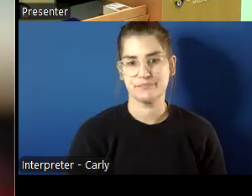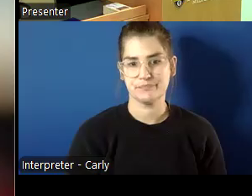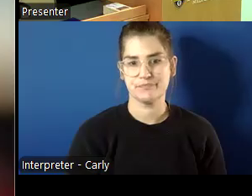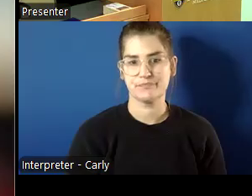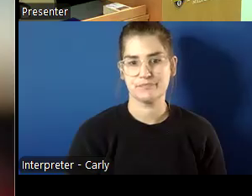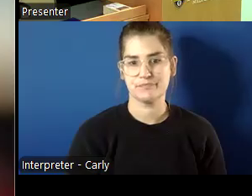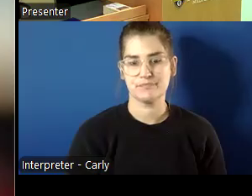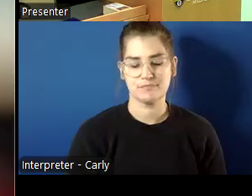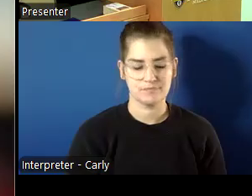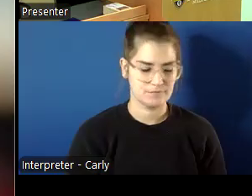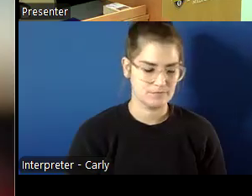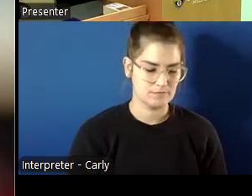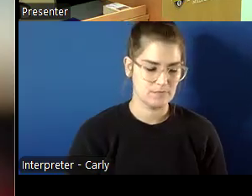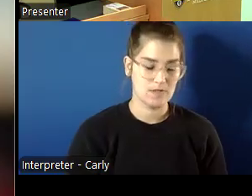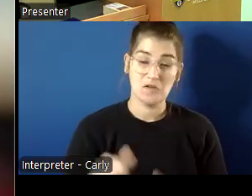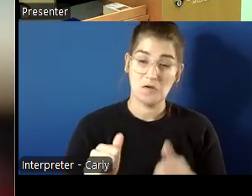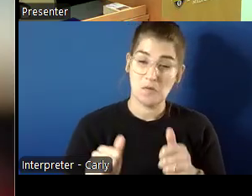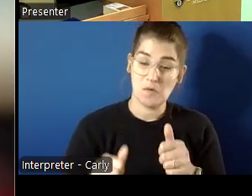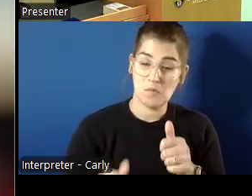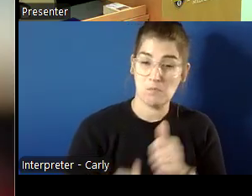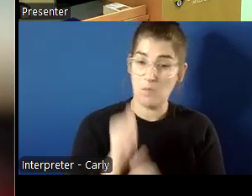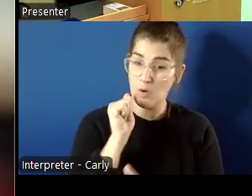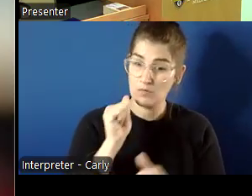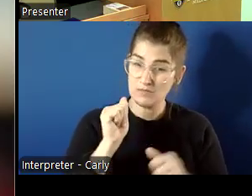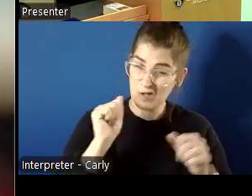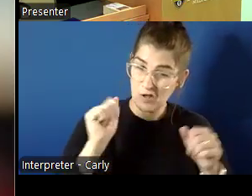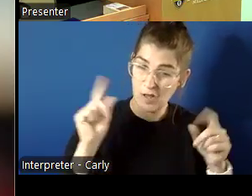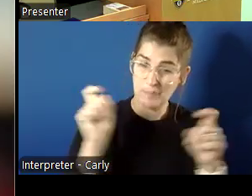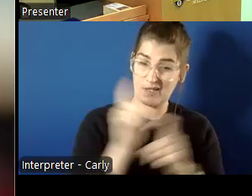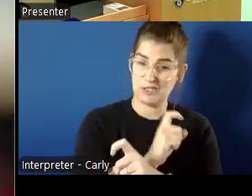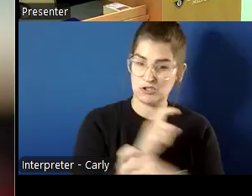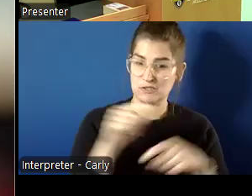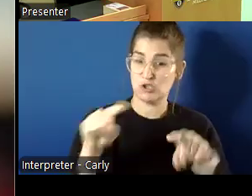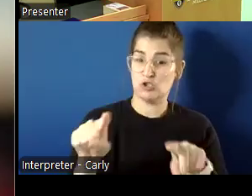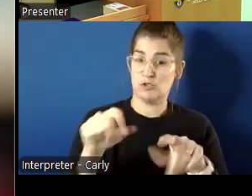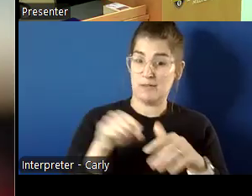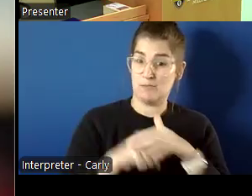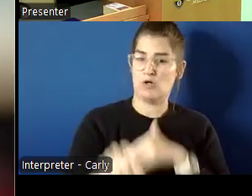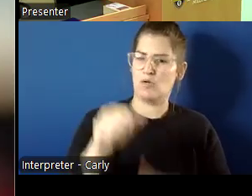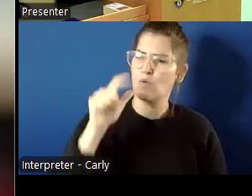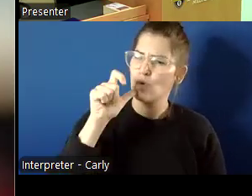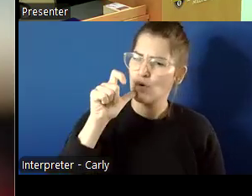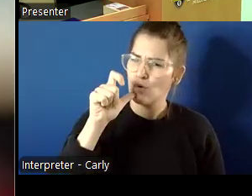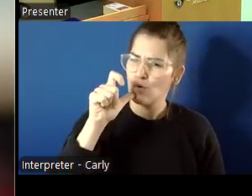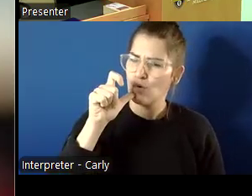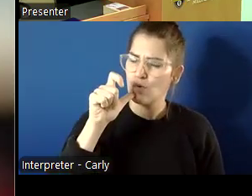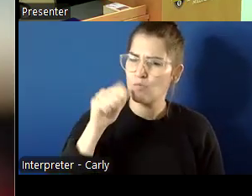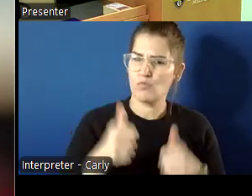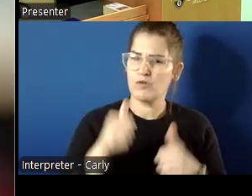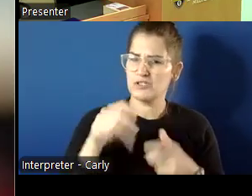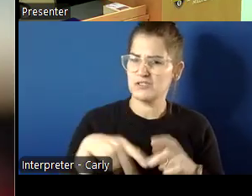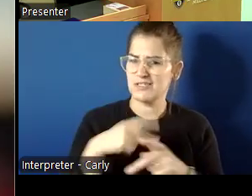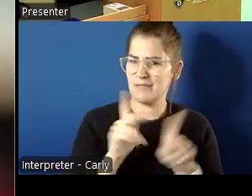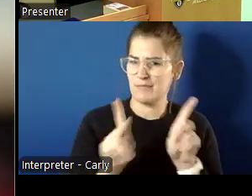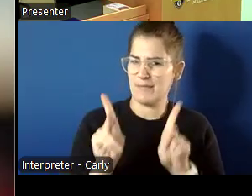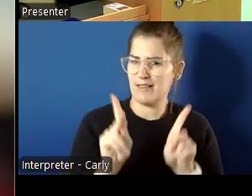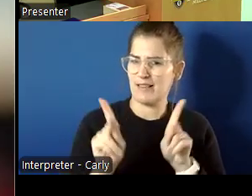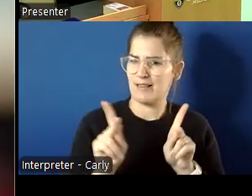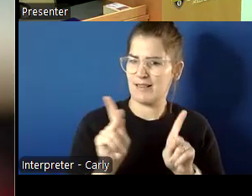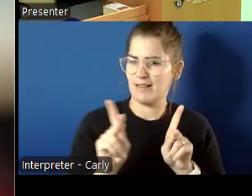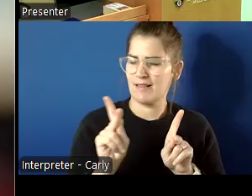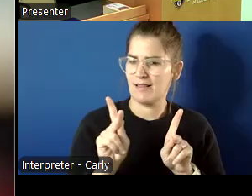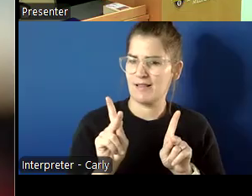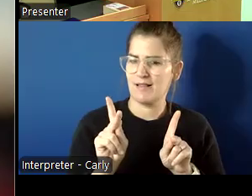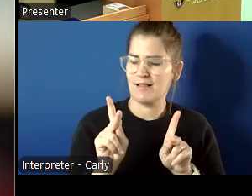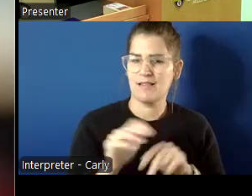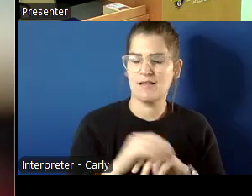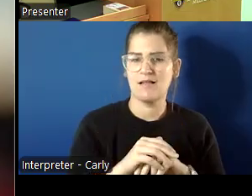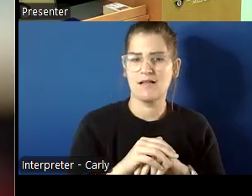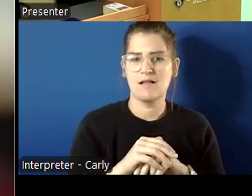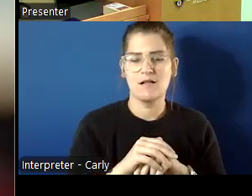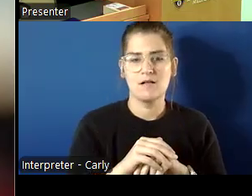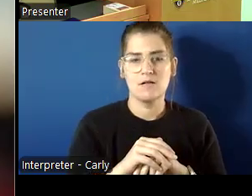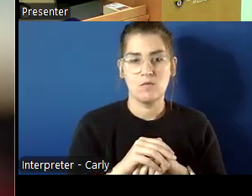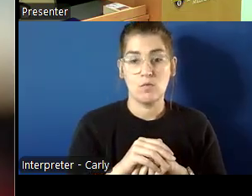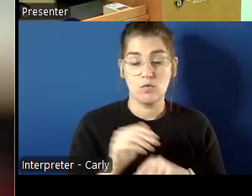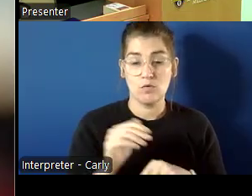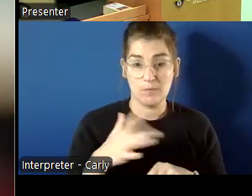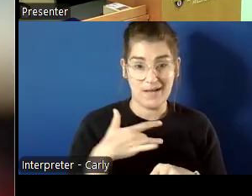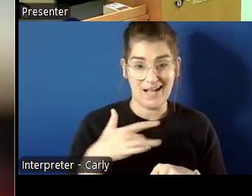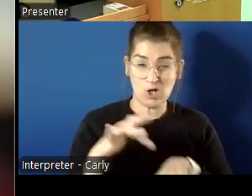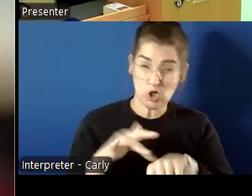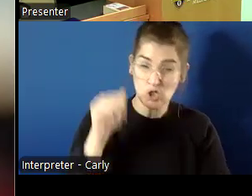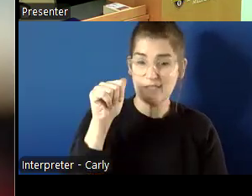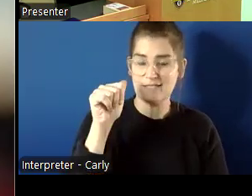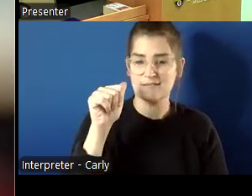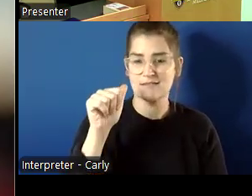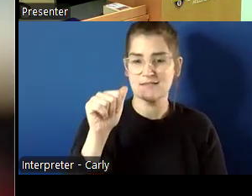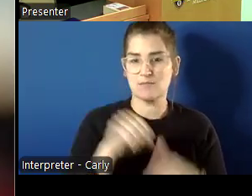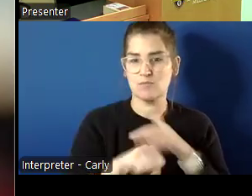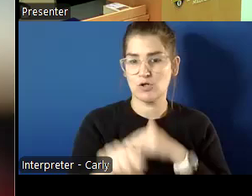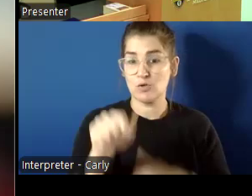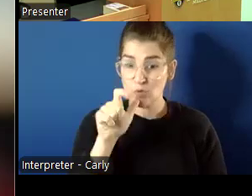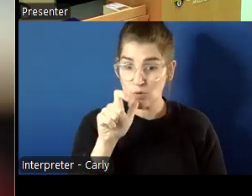most known complications in childbirth and the greatest pres uh percentage of pre-term births?